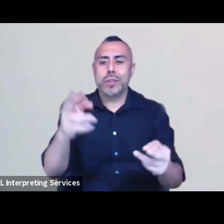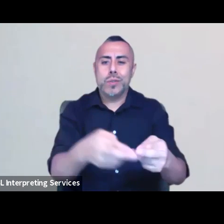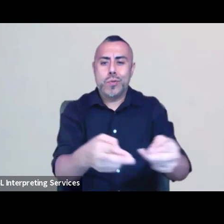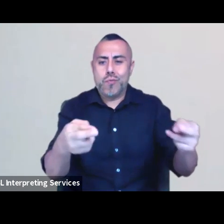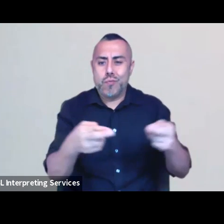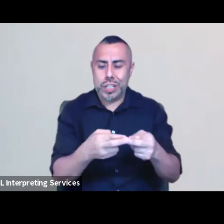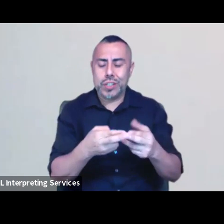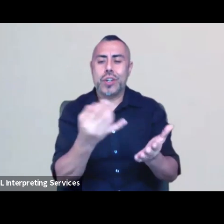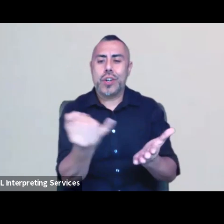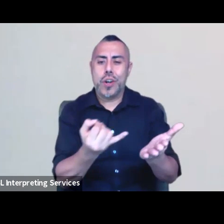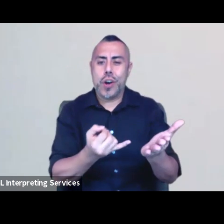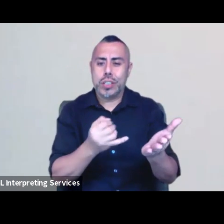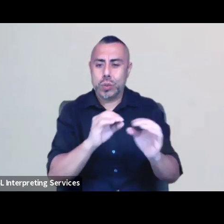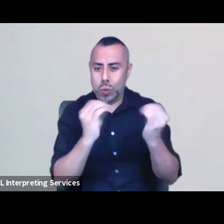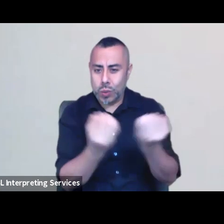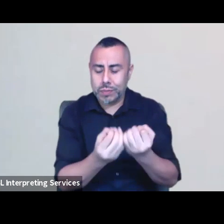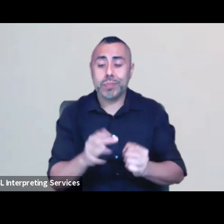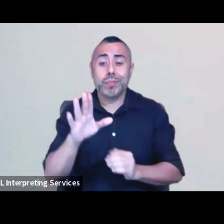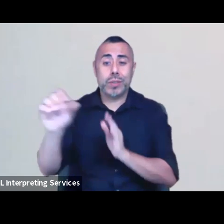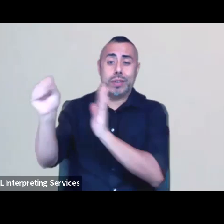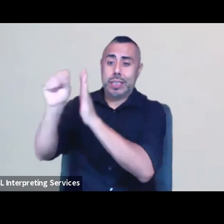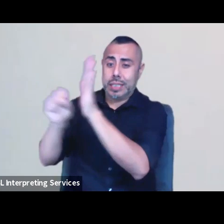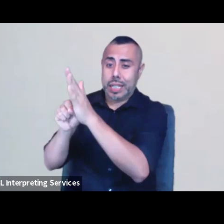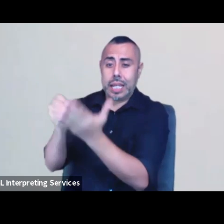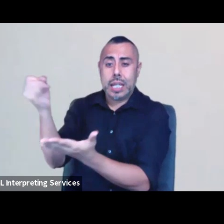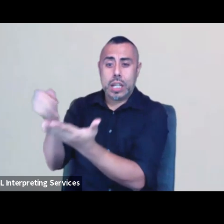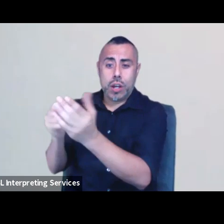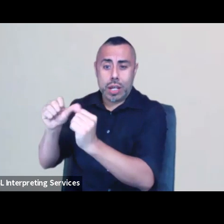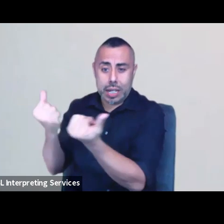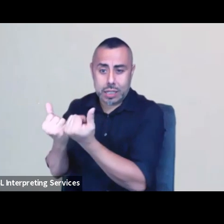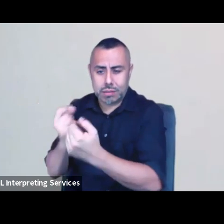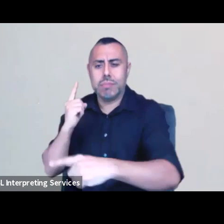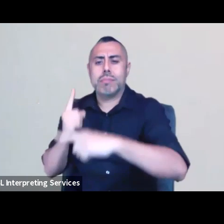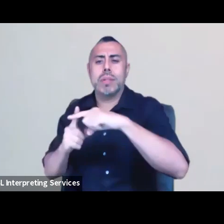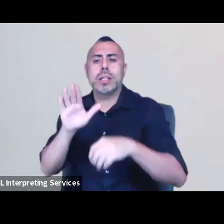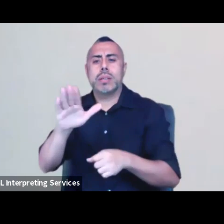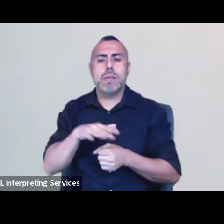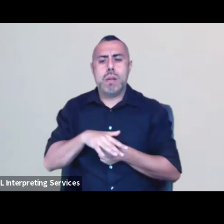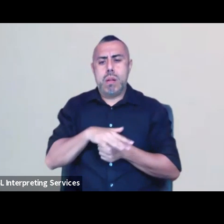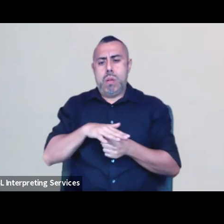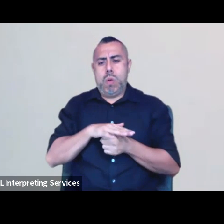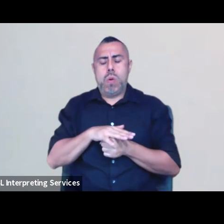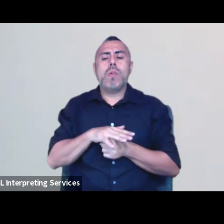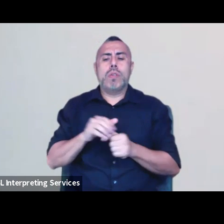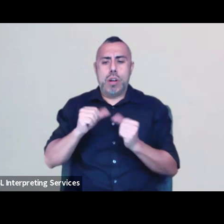your state arts agencies and to your local arts agencies to seek support.